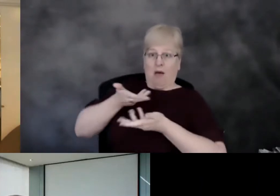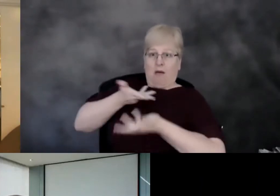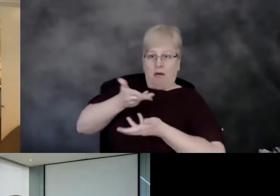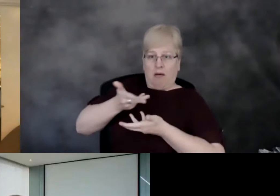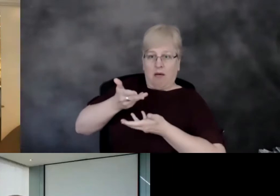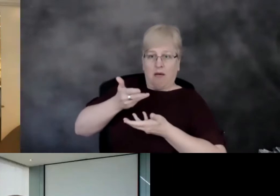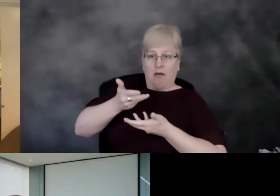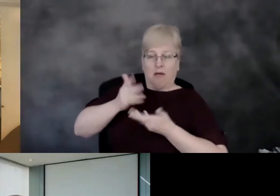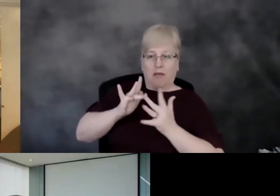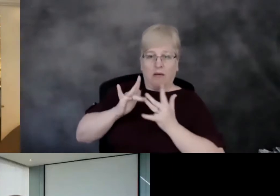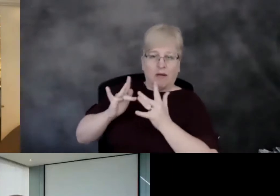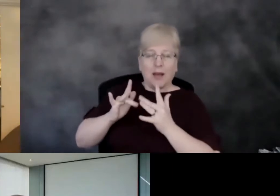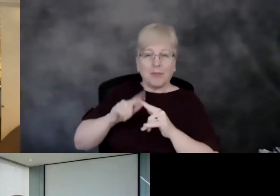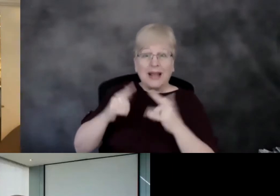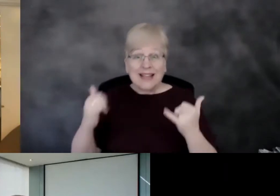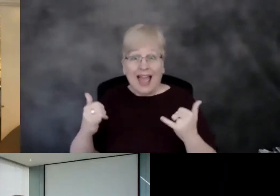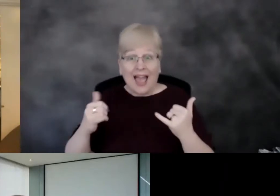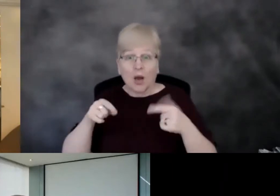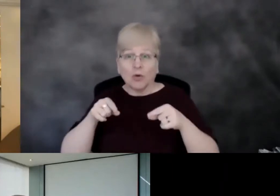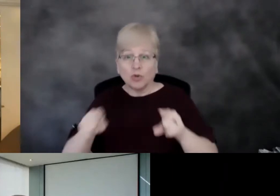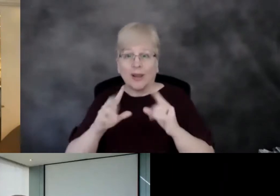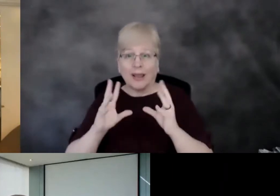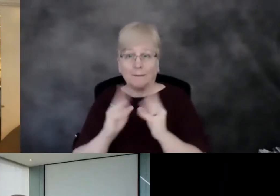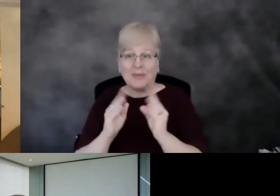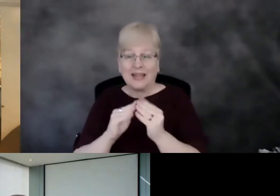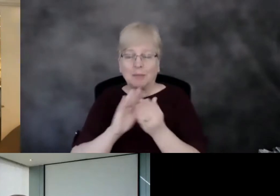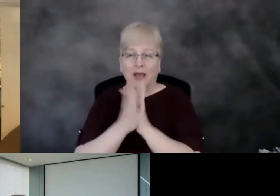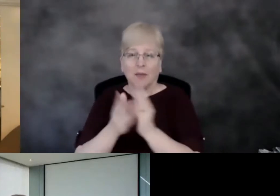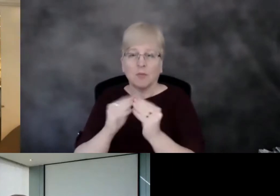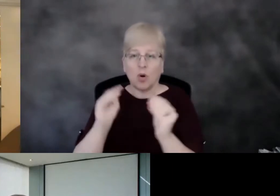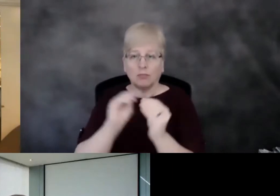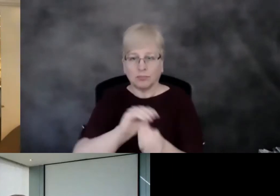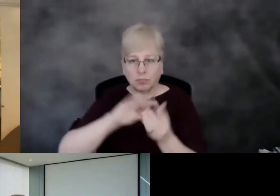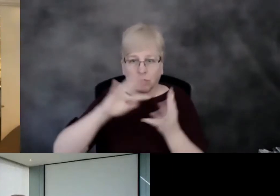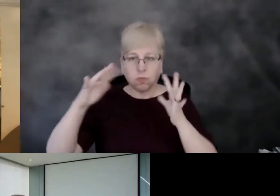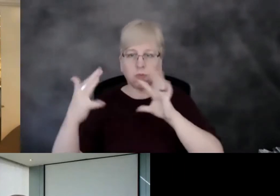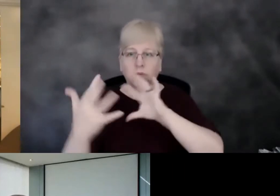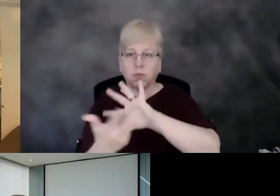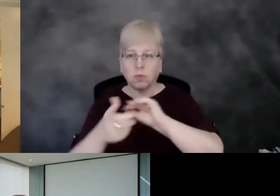that during the meeting, is dynamic 16:13:34 and available throughout the meeting,